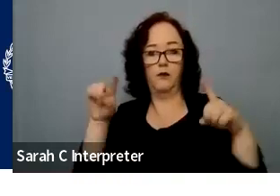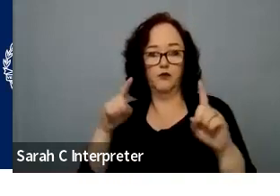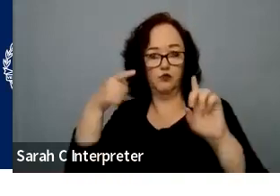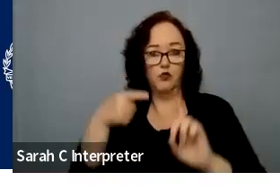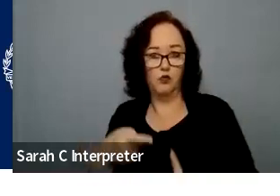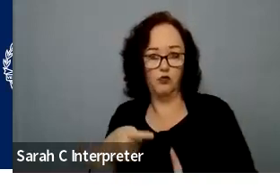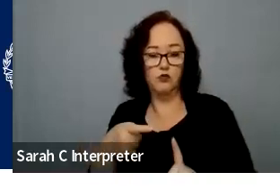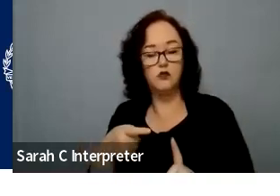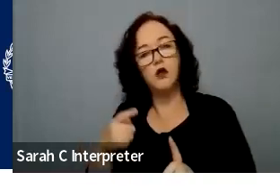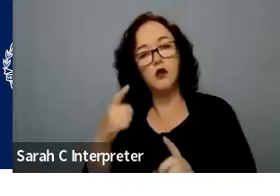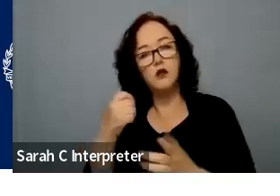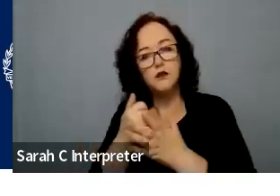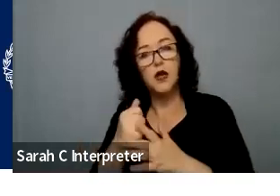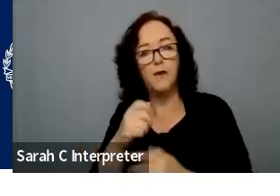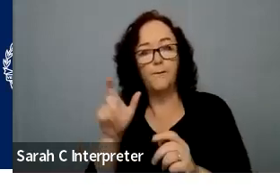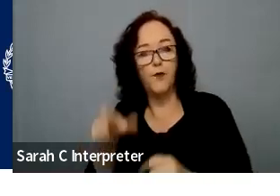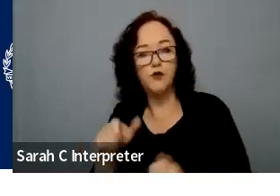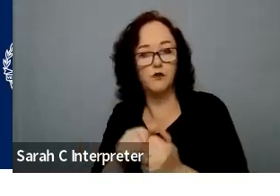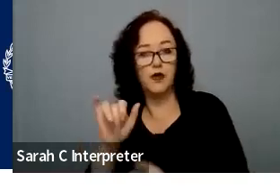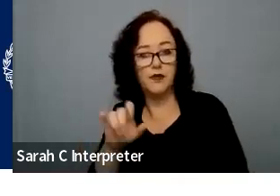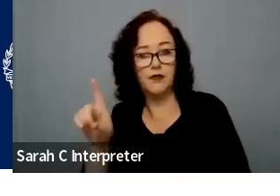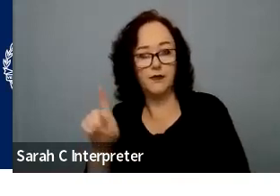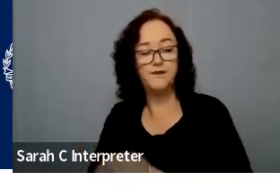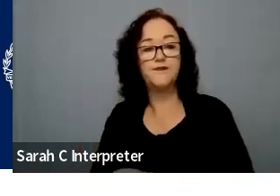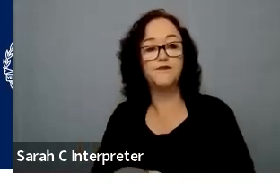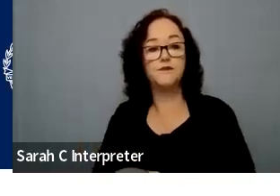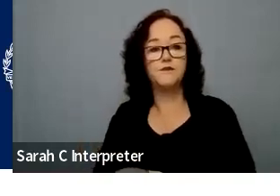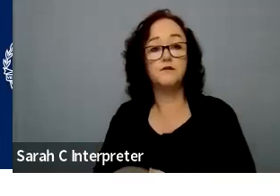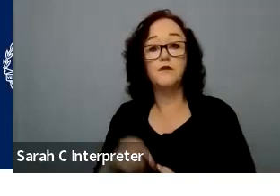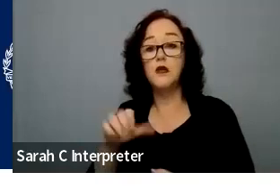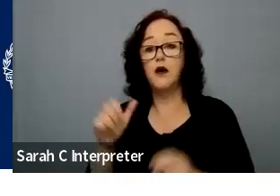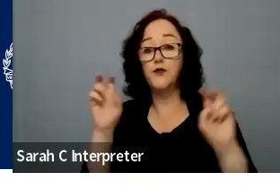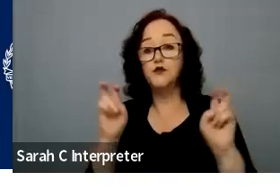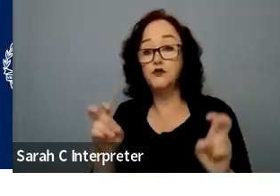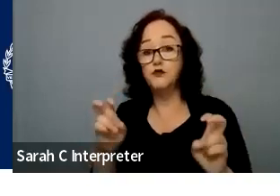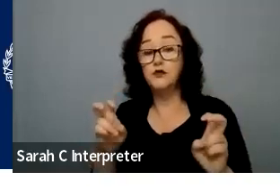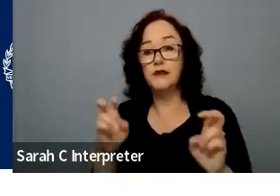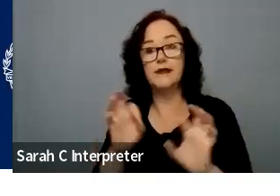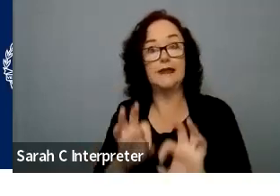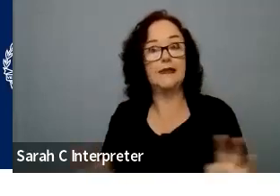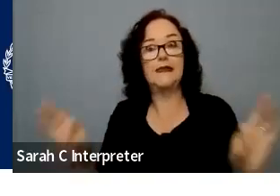A couple of other issues in the debriefing, what are some of the key issues and problems related to